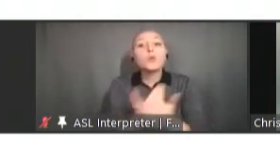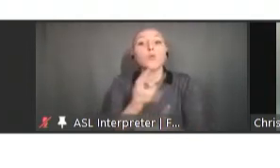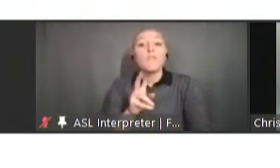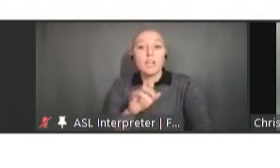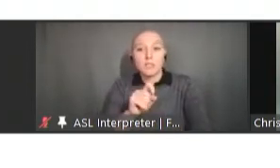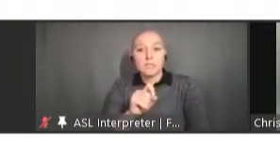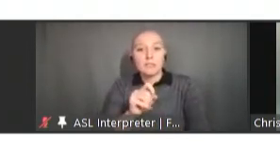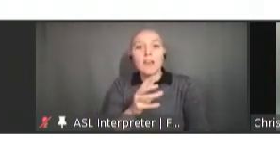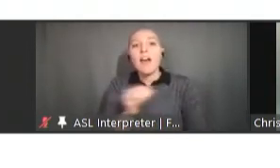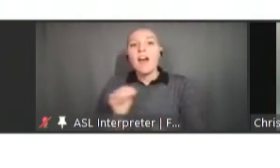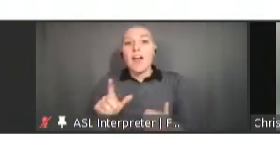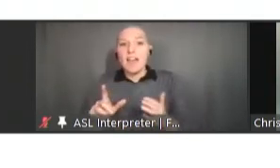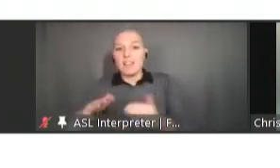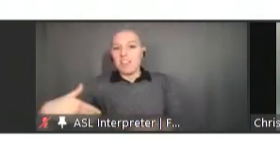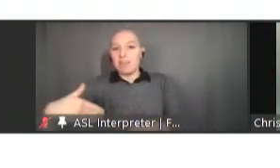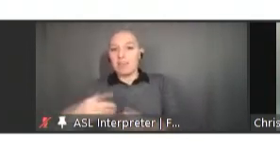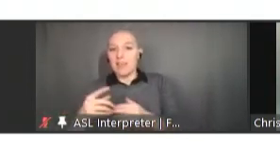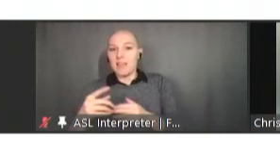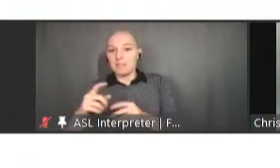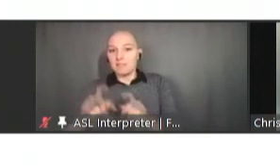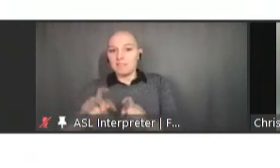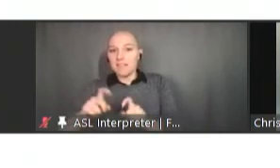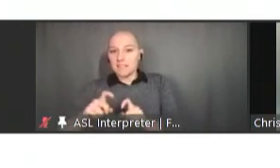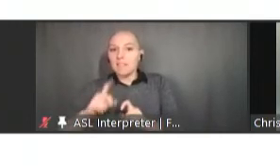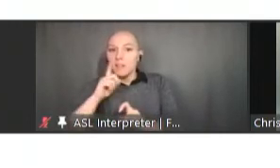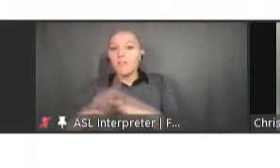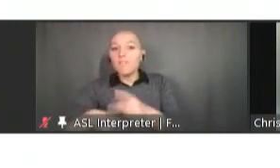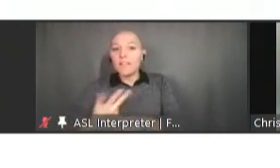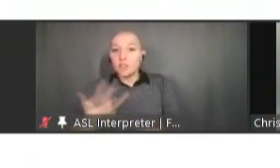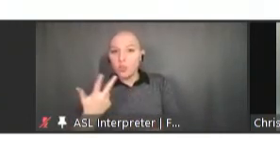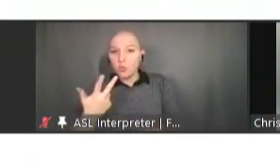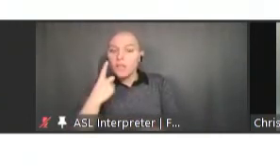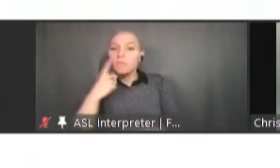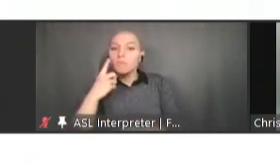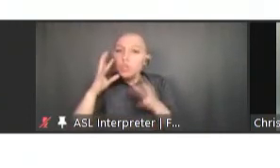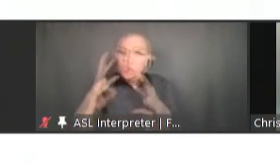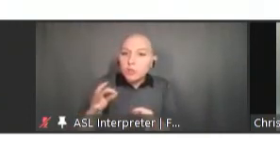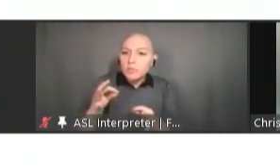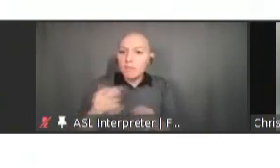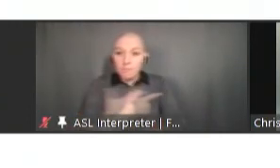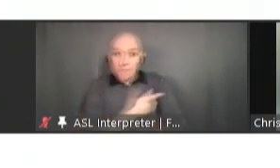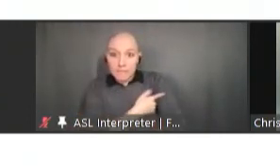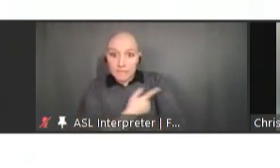trial time points to determine vaccine durability and the impact of variants on vaccine efficacy.